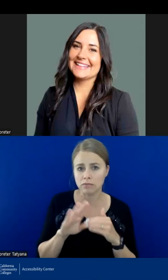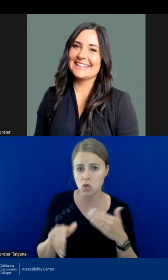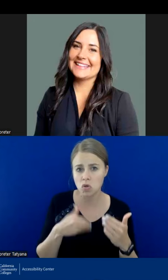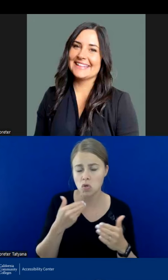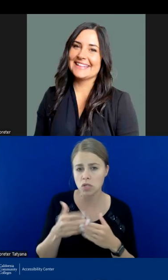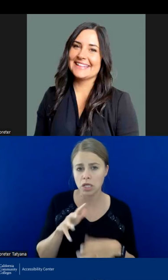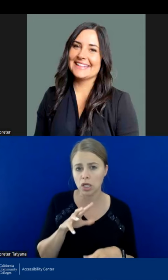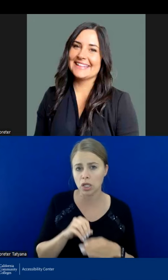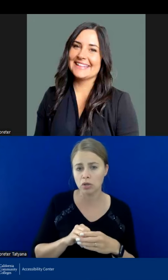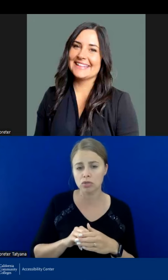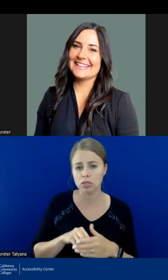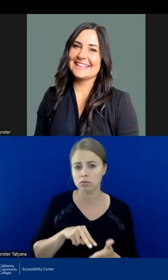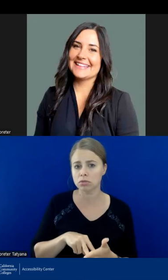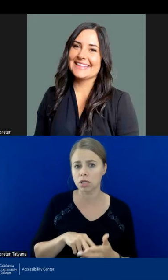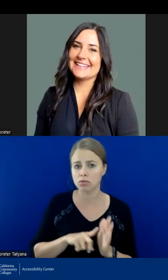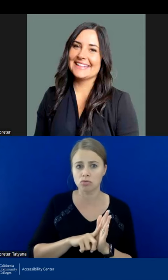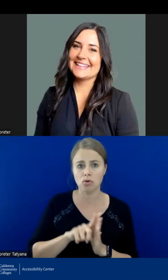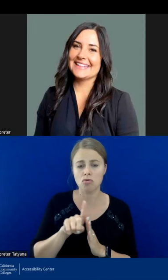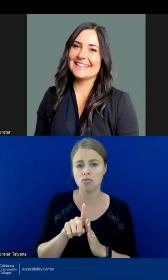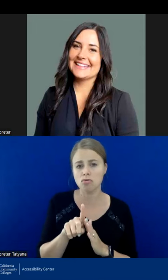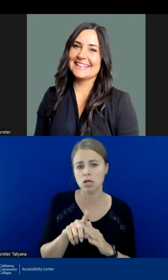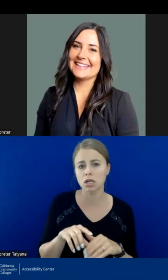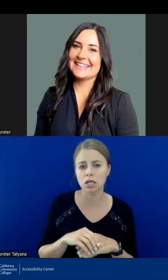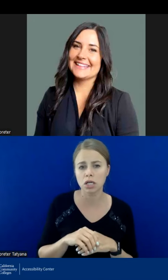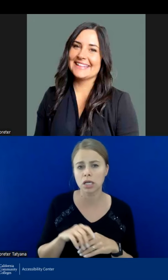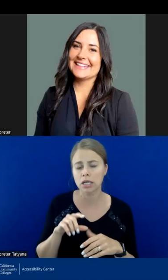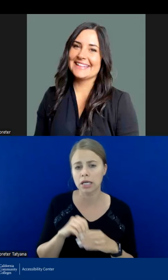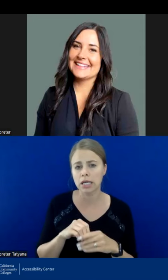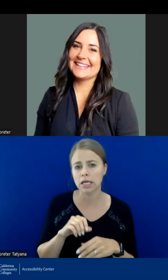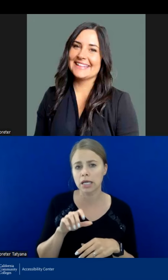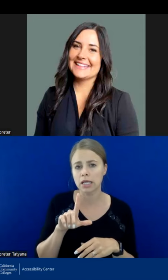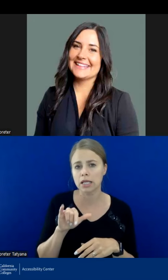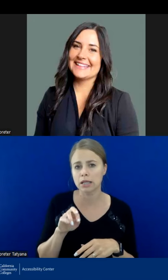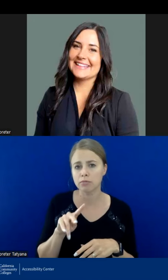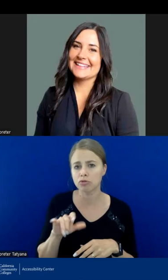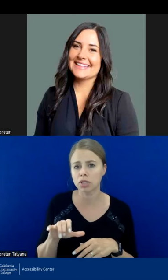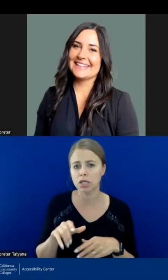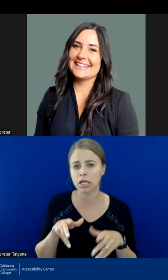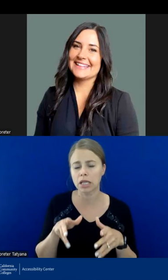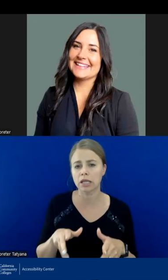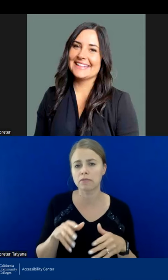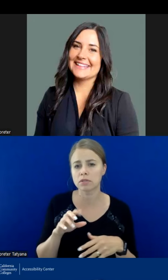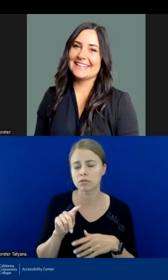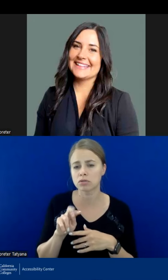in a limerick, it leaves its traces. Thank you and we have some time for the questions.